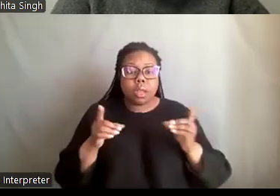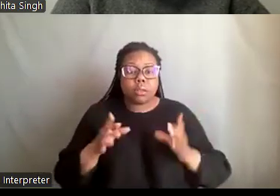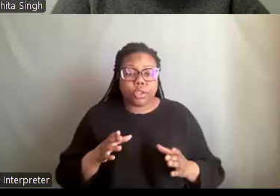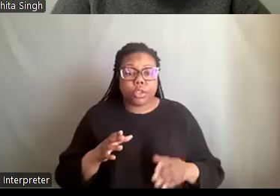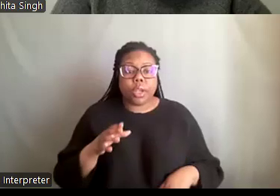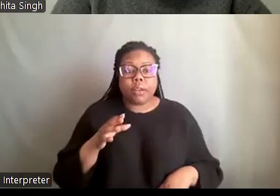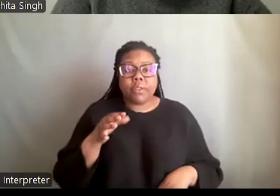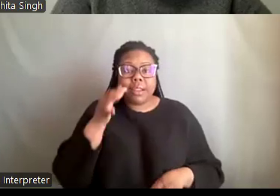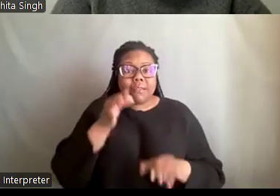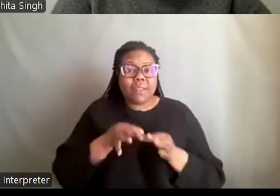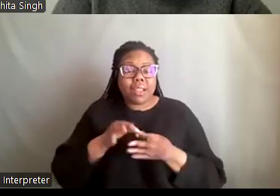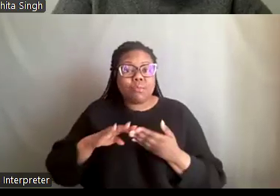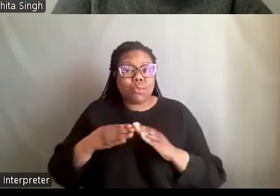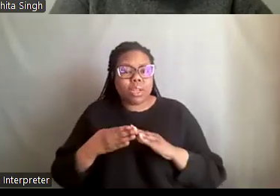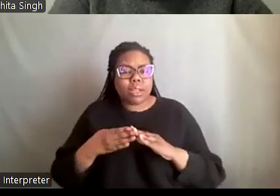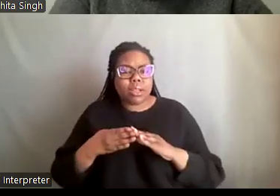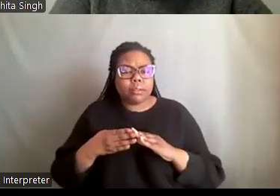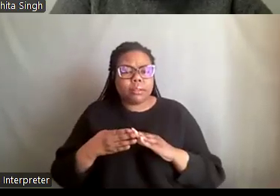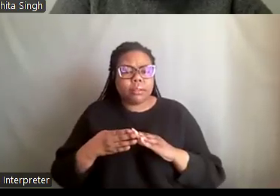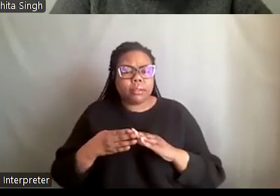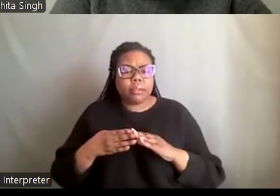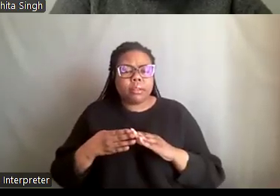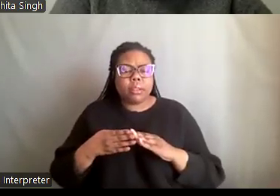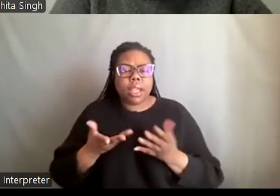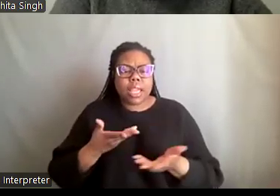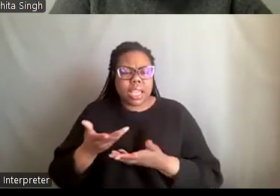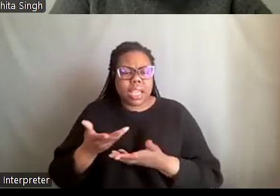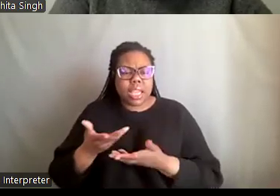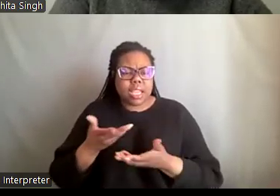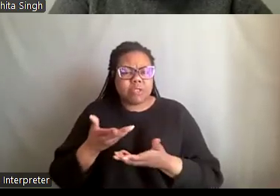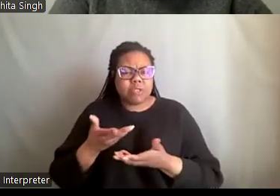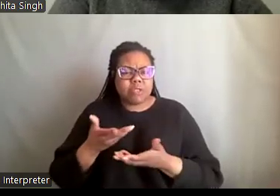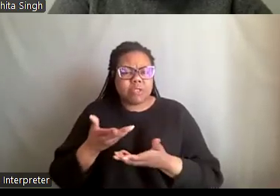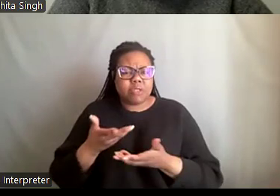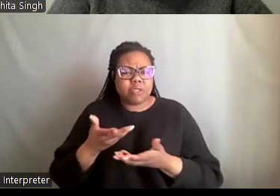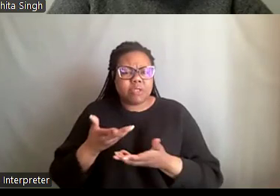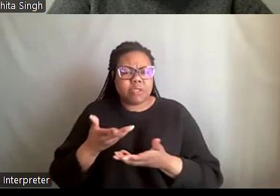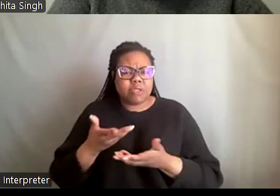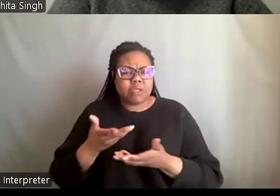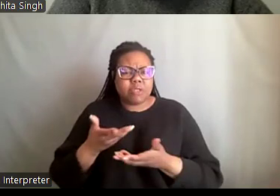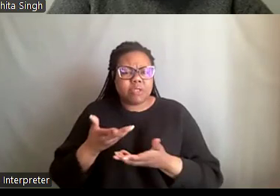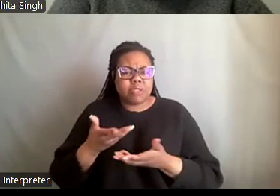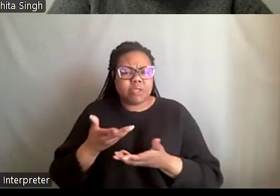We just brought on our Director of Faith Community